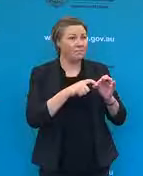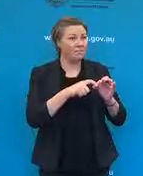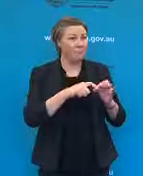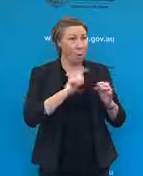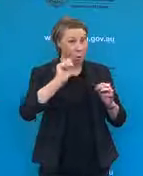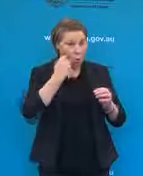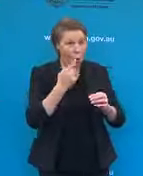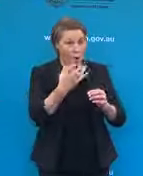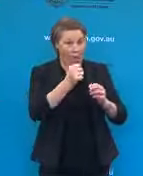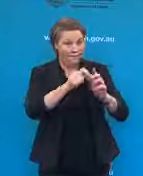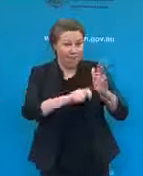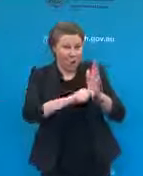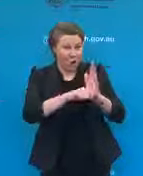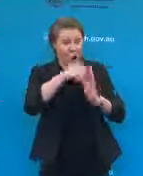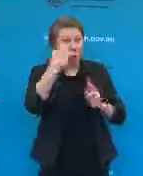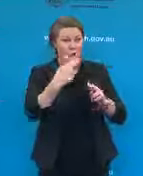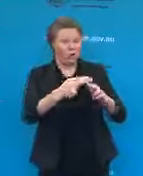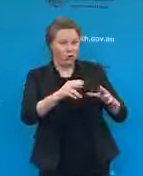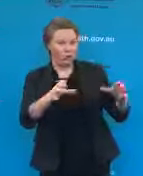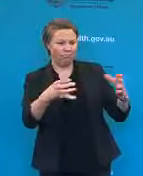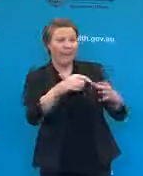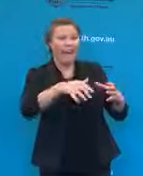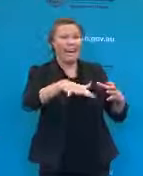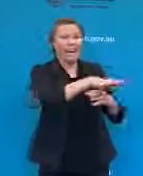That has always been part of our national cabinet indoor strategy.